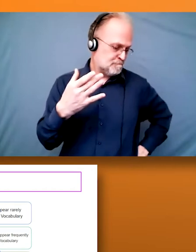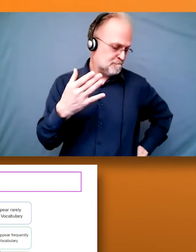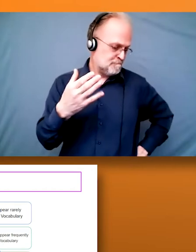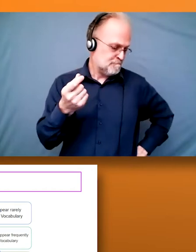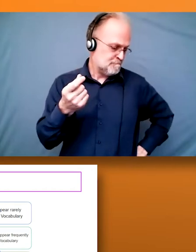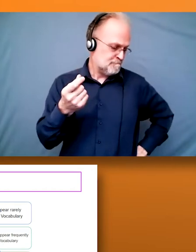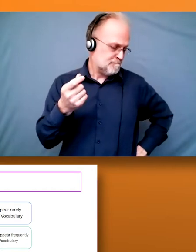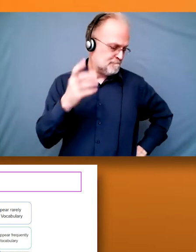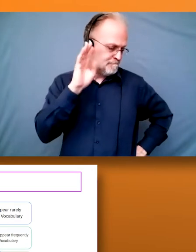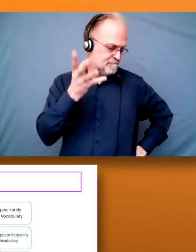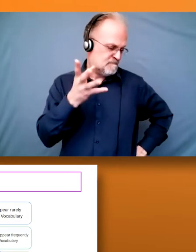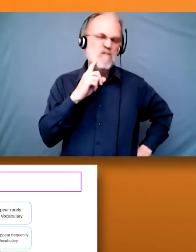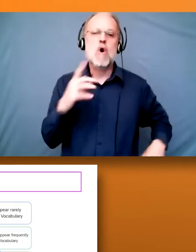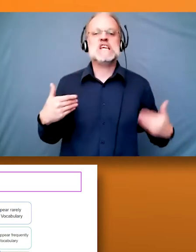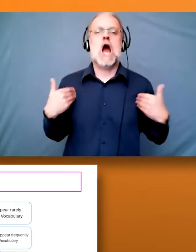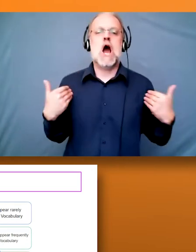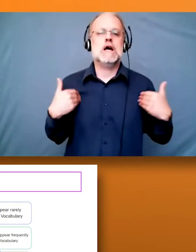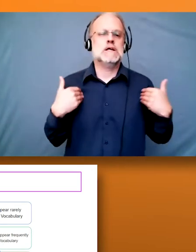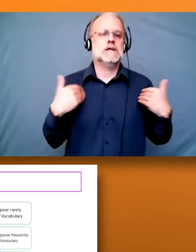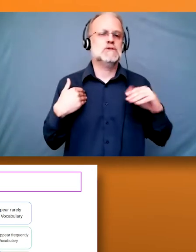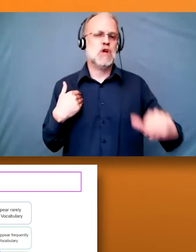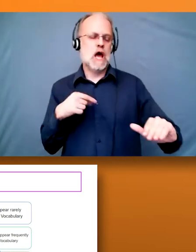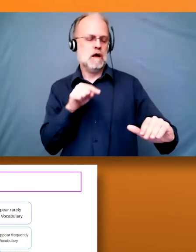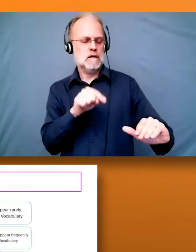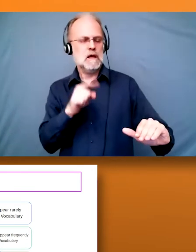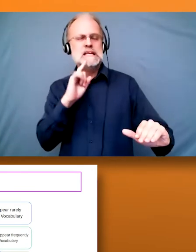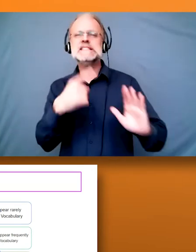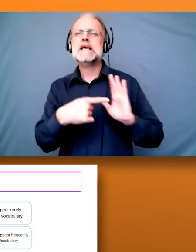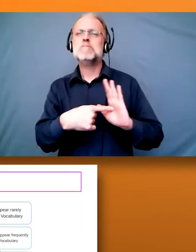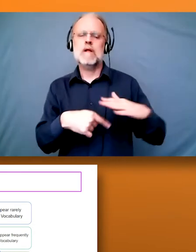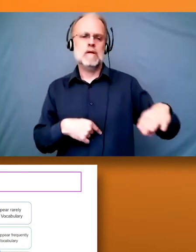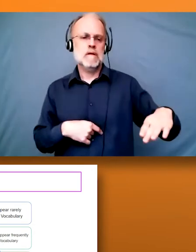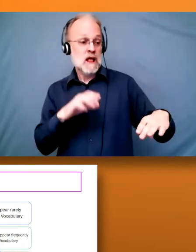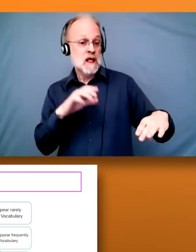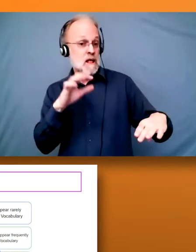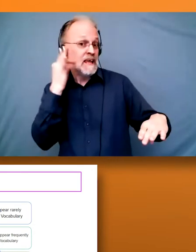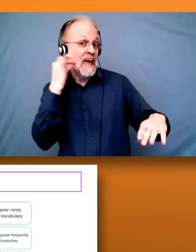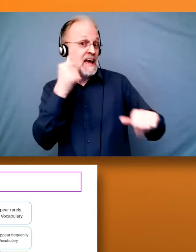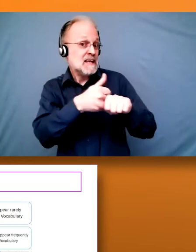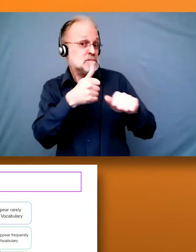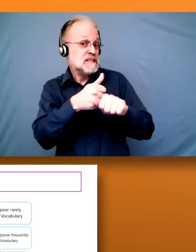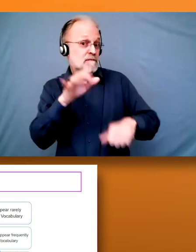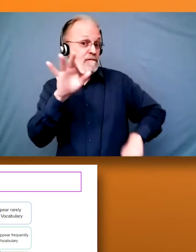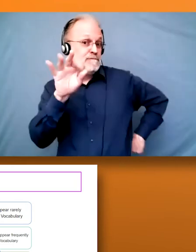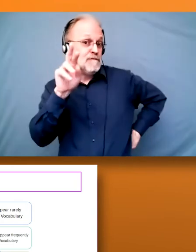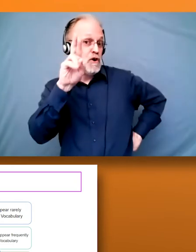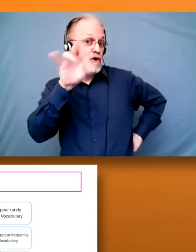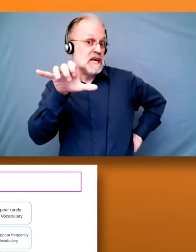you could say--this is probably for a younger child, but, you know, the cat is furry.